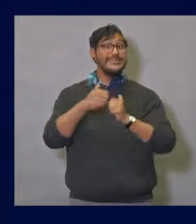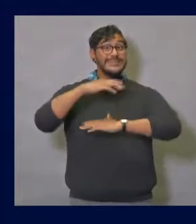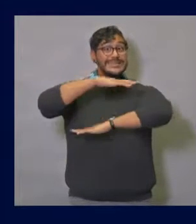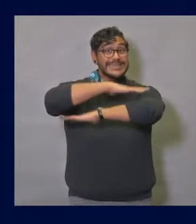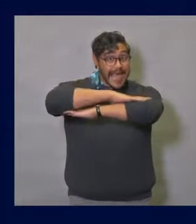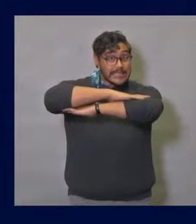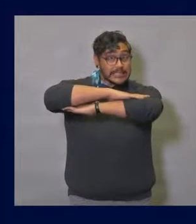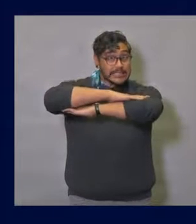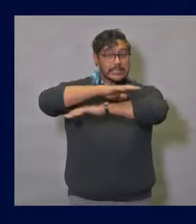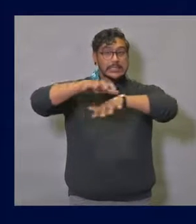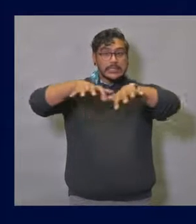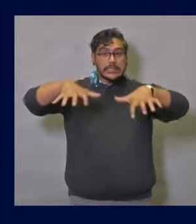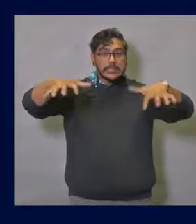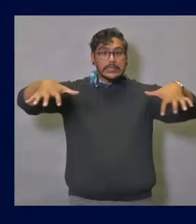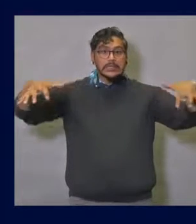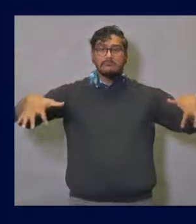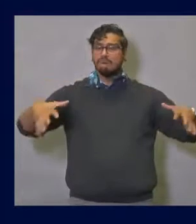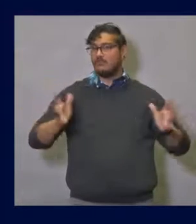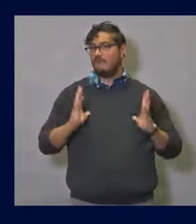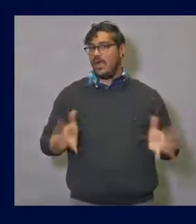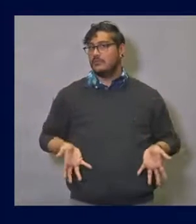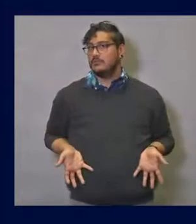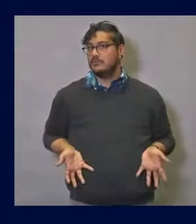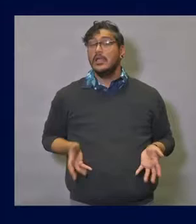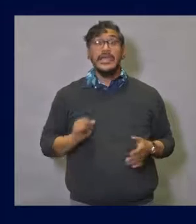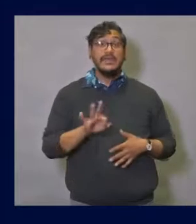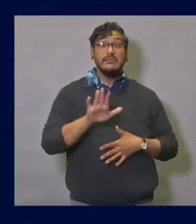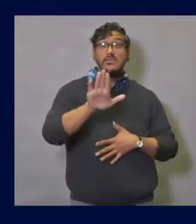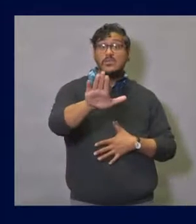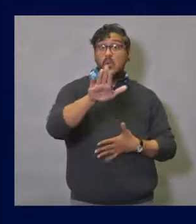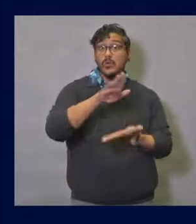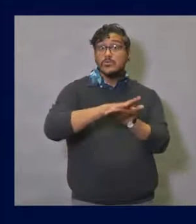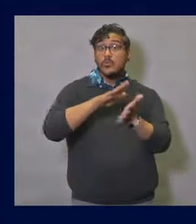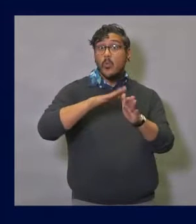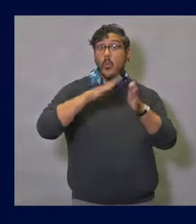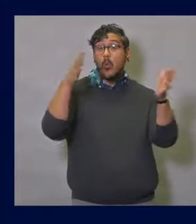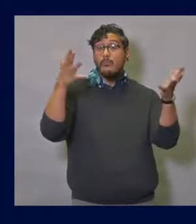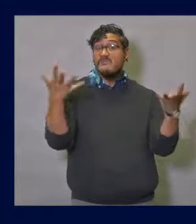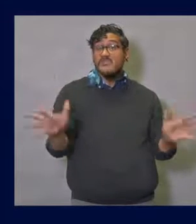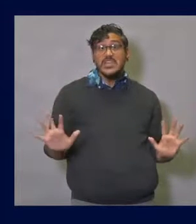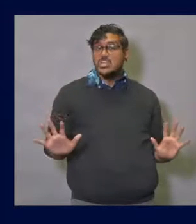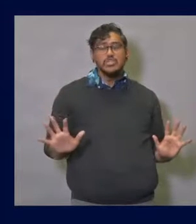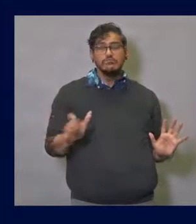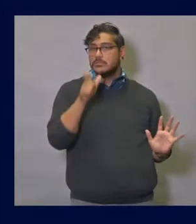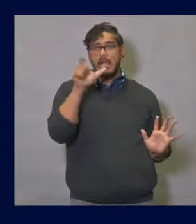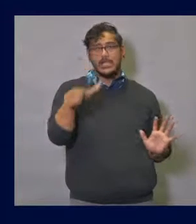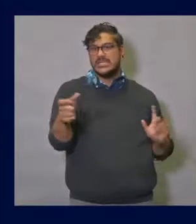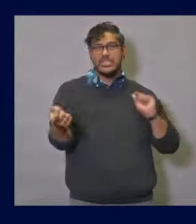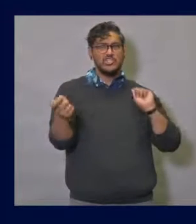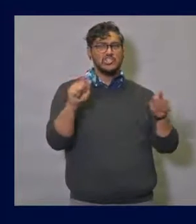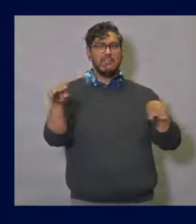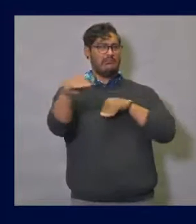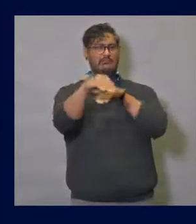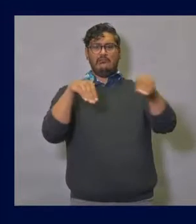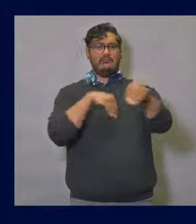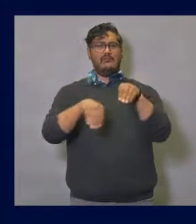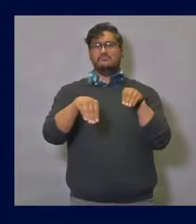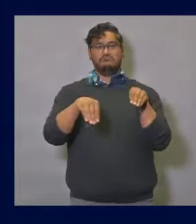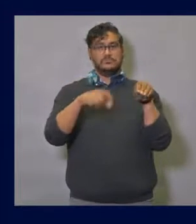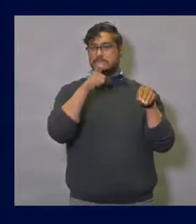BETWEEN DESKS IS JUST FINE.